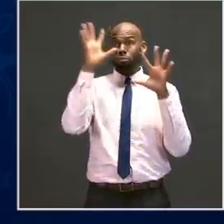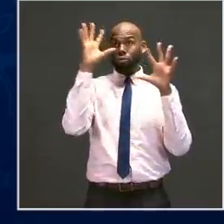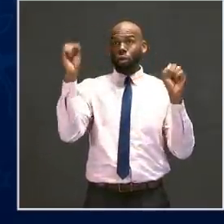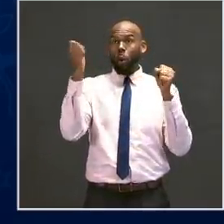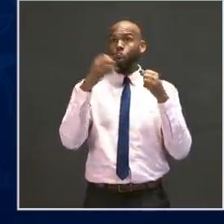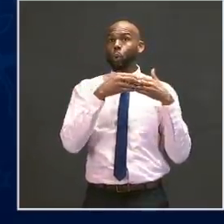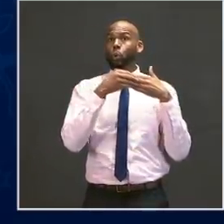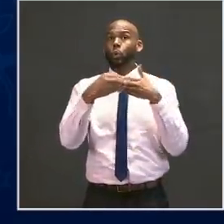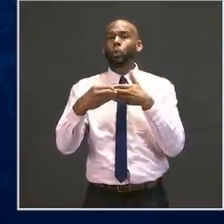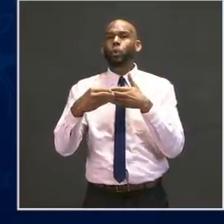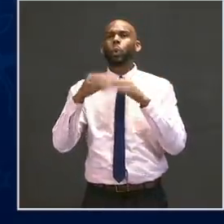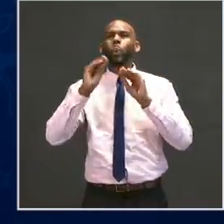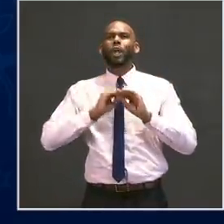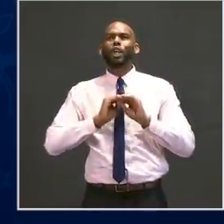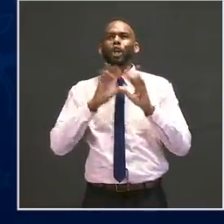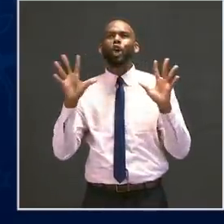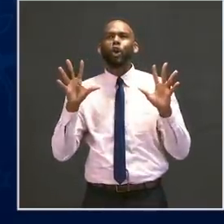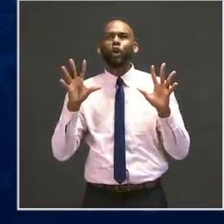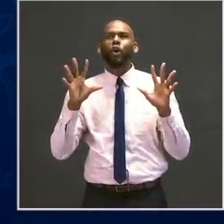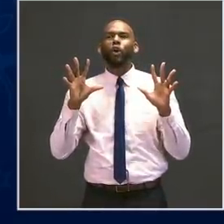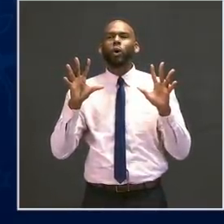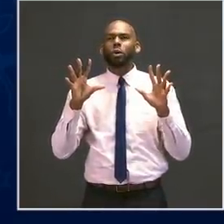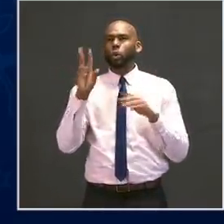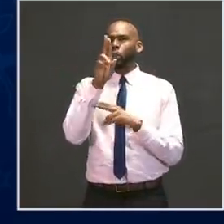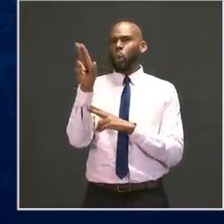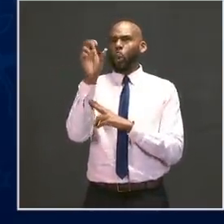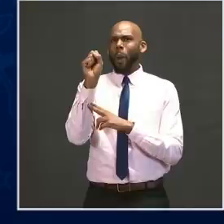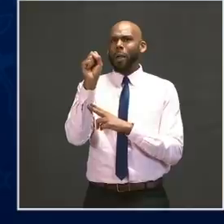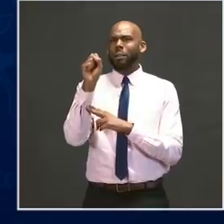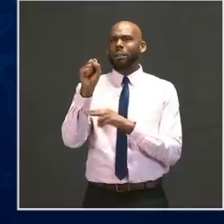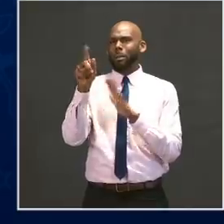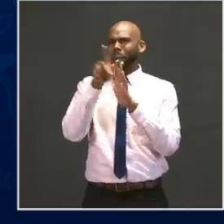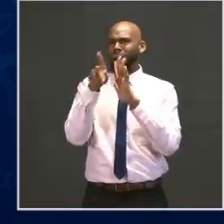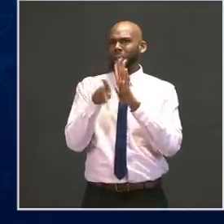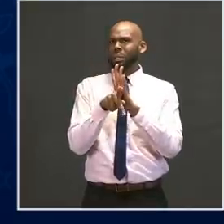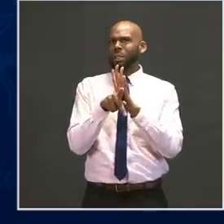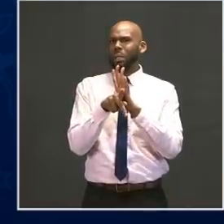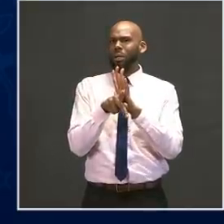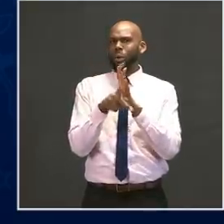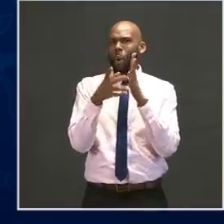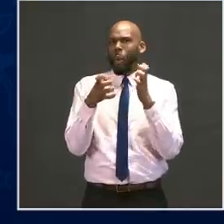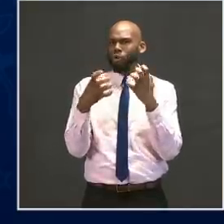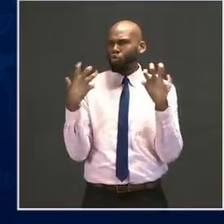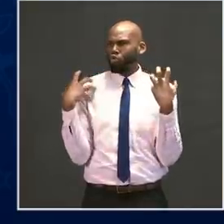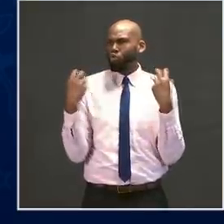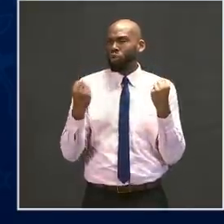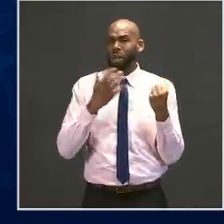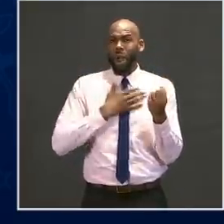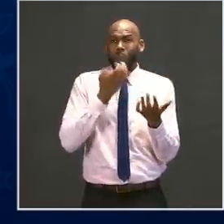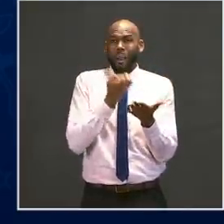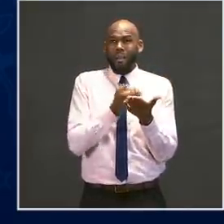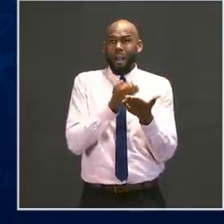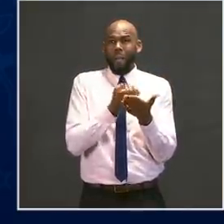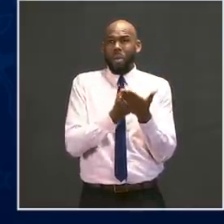and compelling affirmative U.S. policy agenda, take steps to strengthen our own economy. That's something that is a primary focus of his --